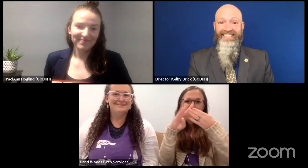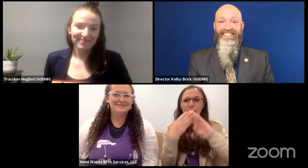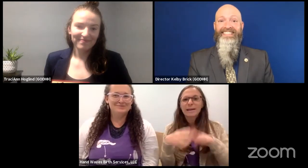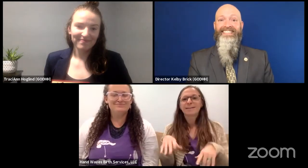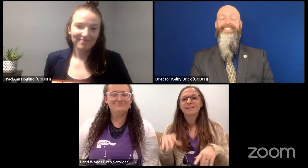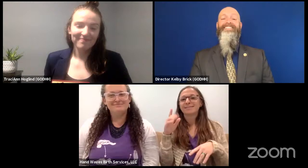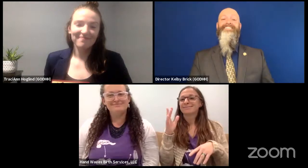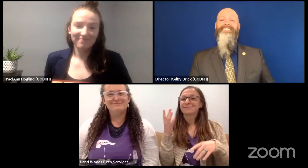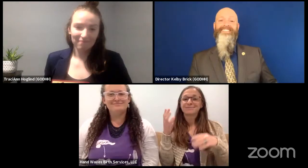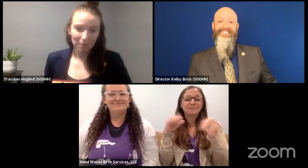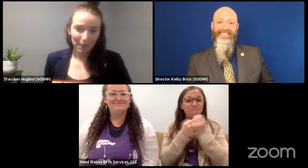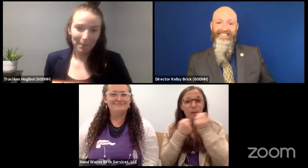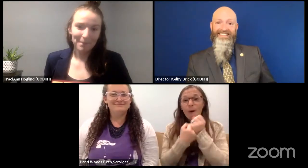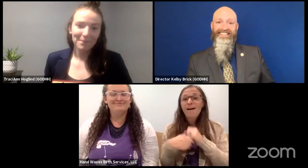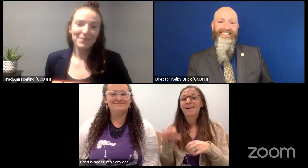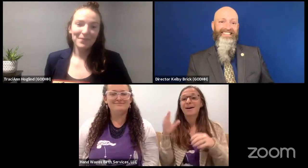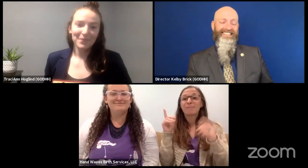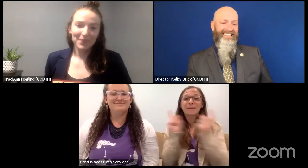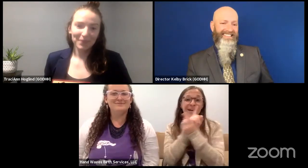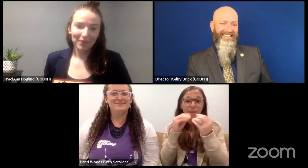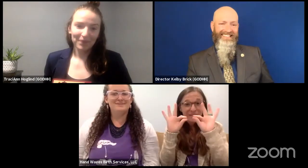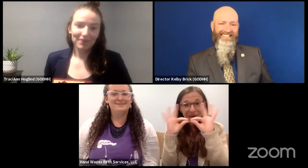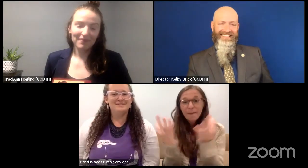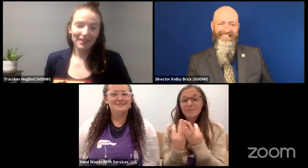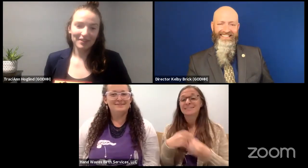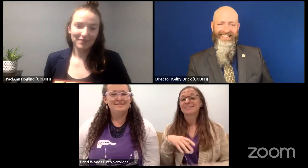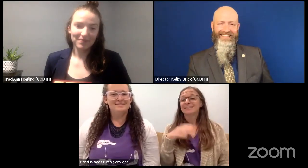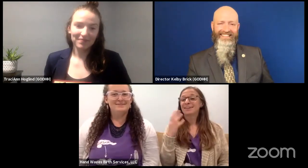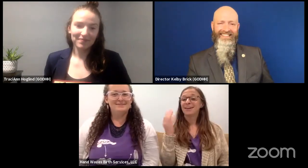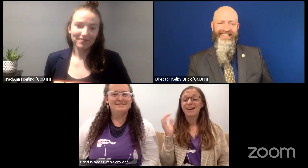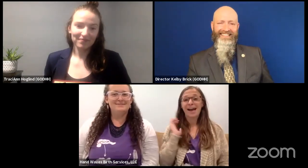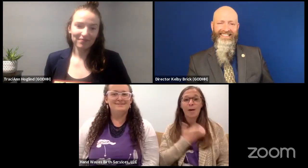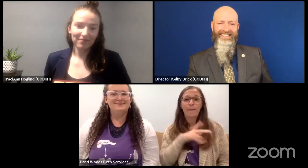to reach out to more members of the community, to provide them with the support, meeting